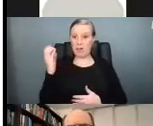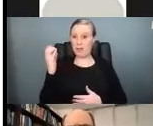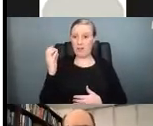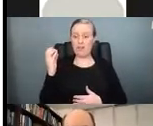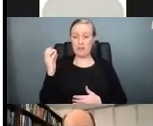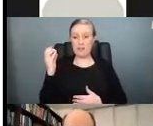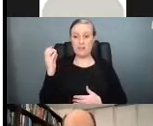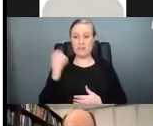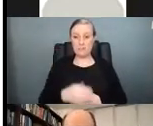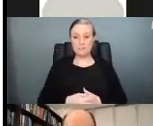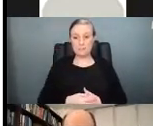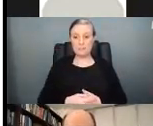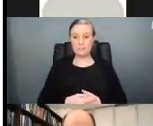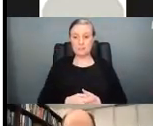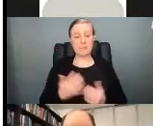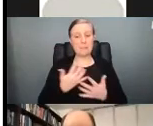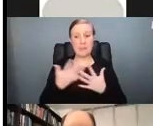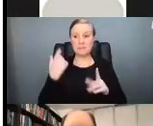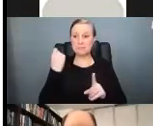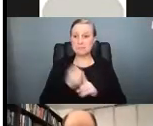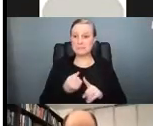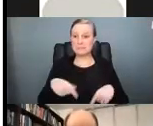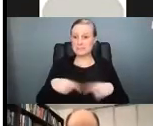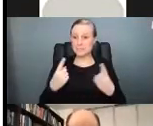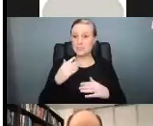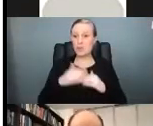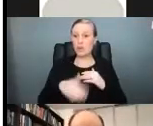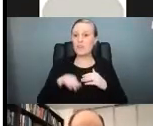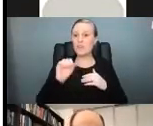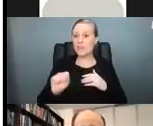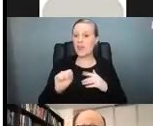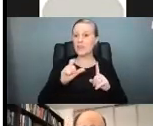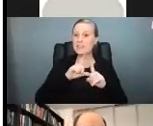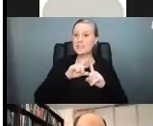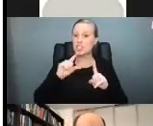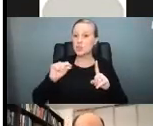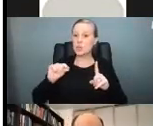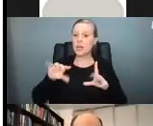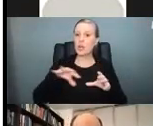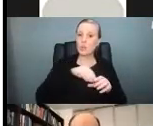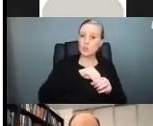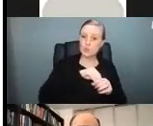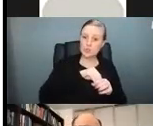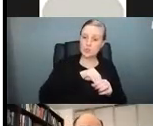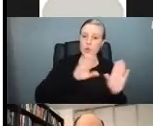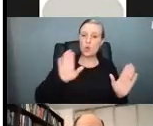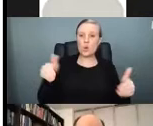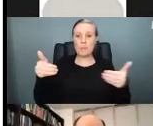in digital inclusion measures for these groups compared to the national average, where people